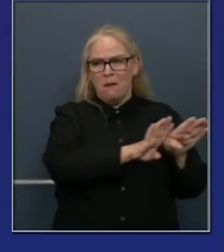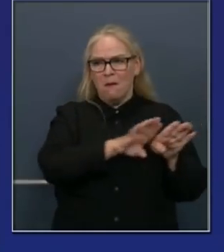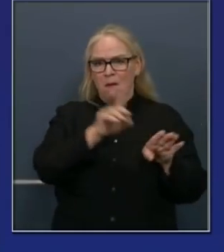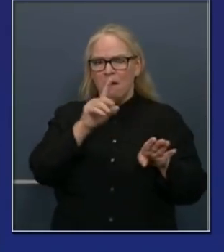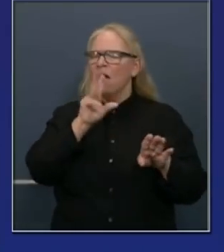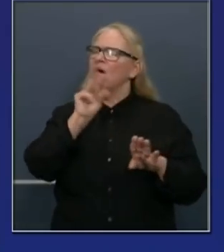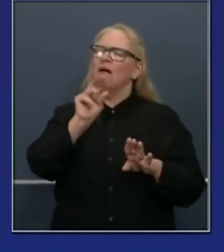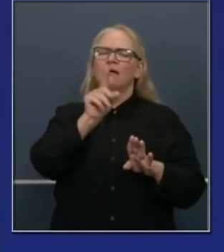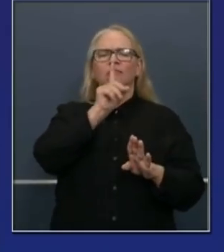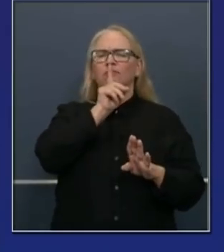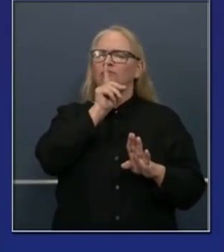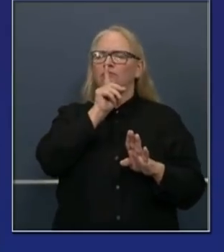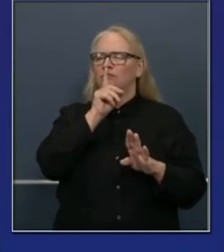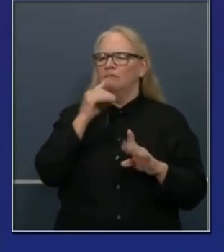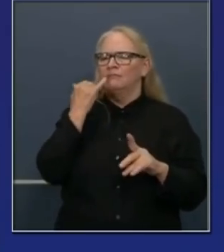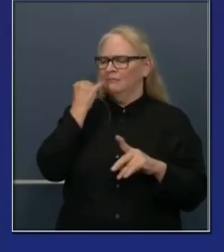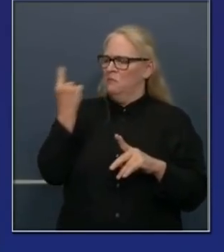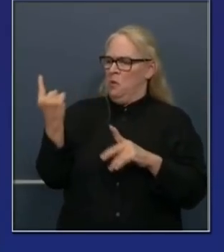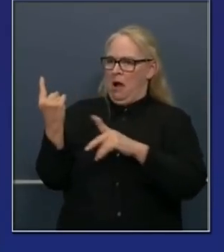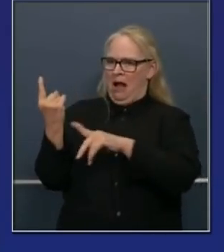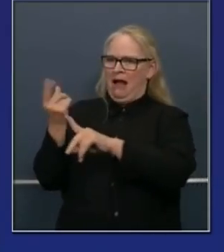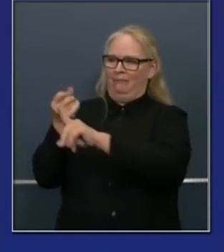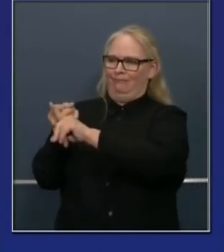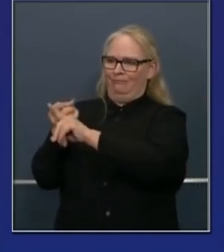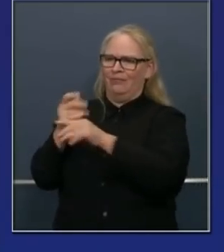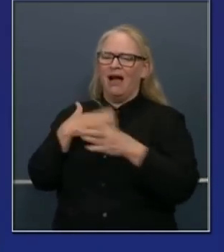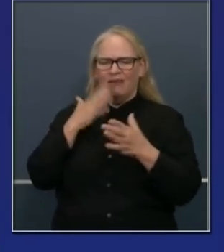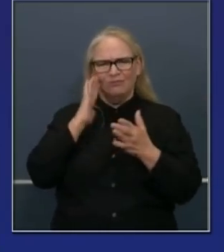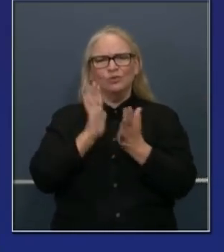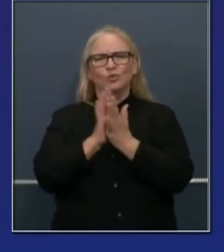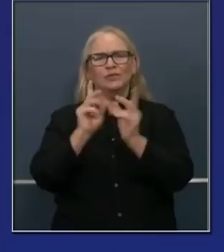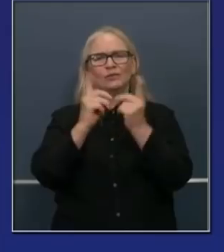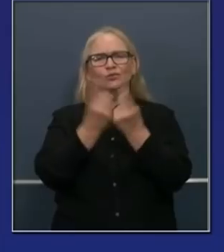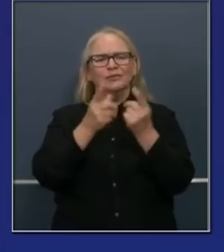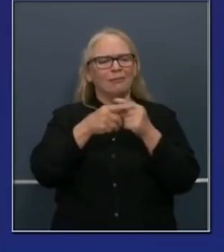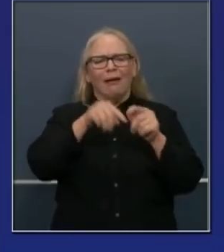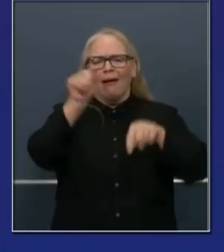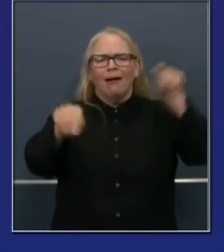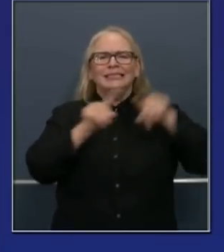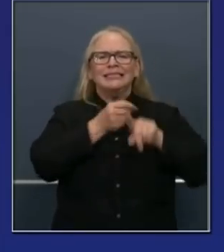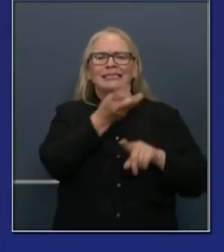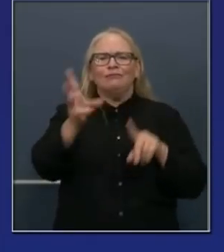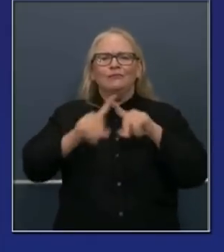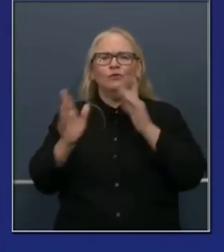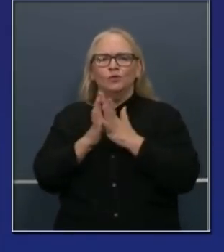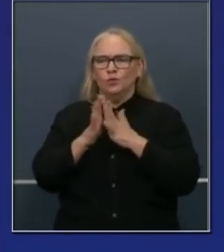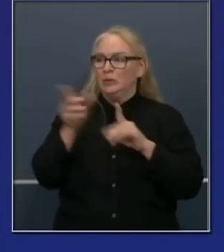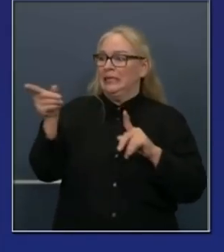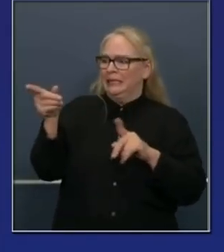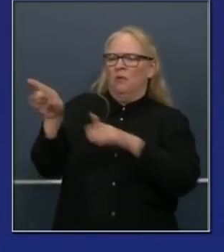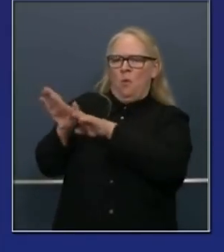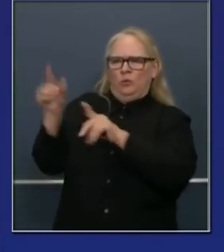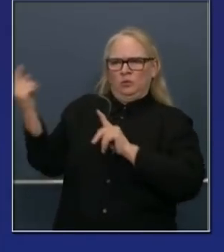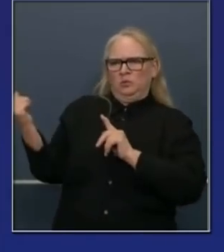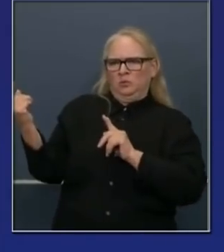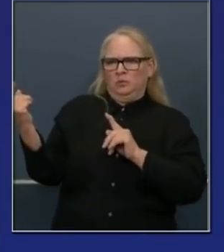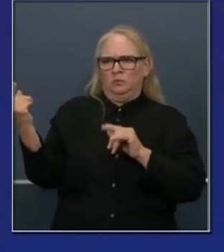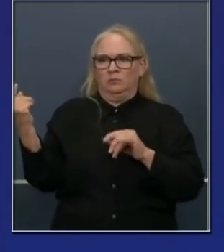MAKE A DISTRICT. DEPENDING ON THE SIZE AND SCALE OF YOUR DISTRICT, THIS COULD BE MULTIPLE SCHOOLS OR JUST A FEW